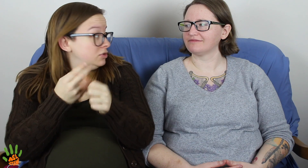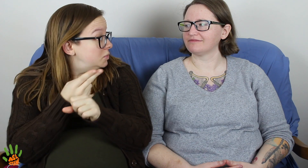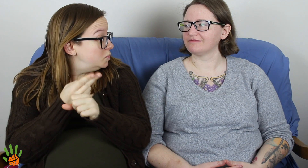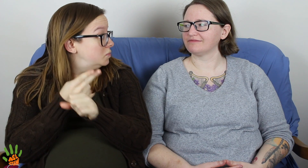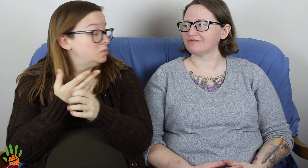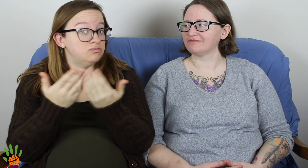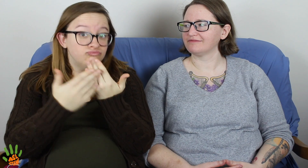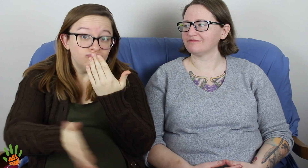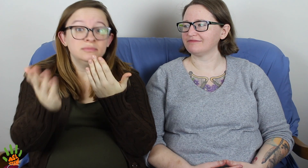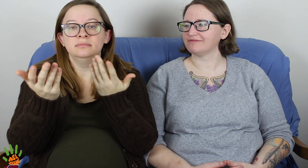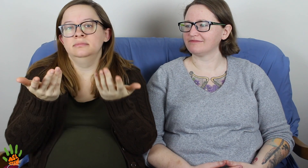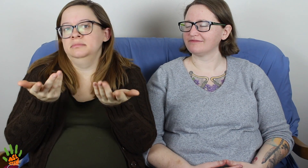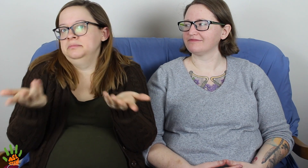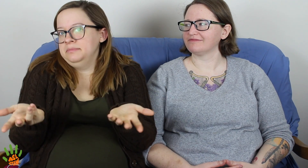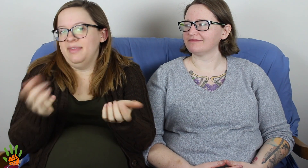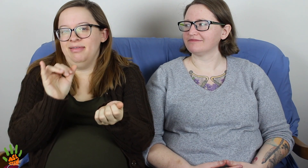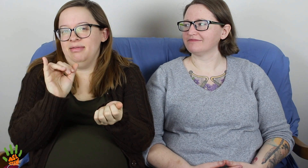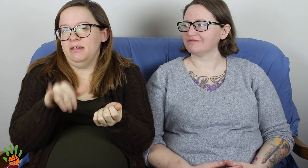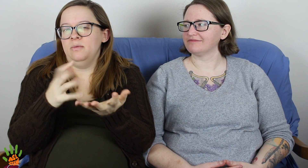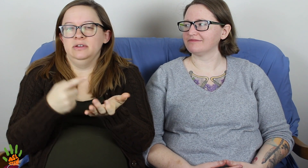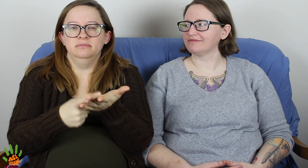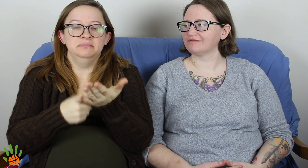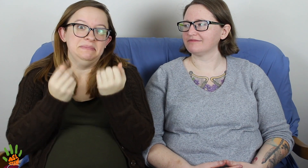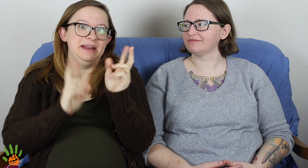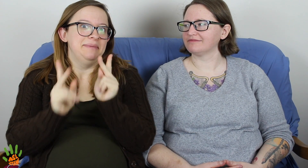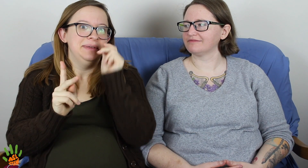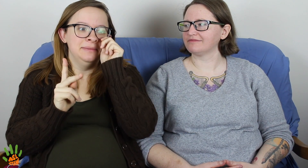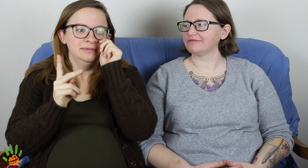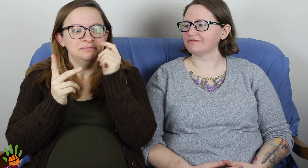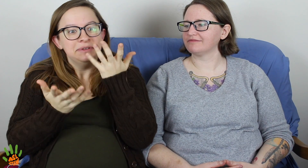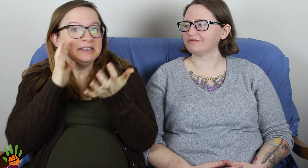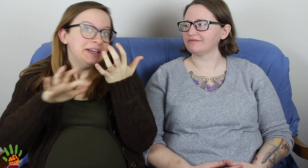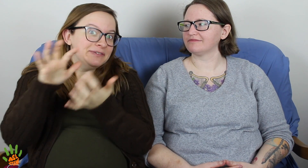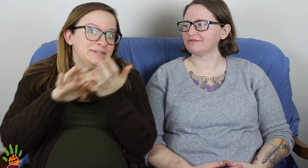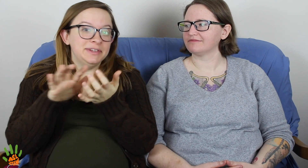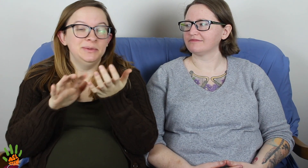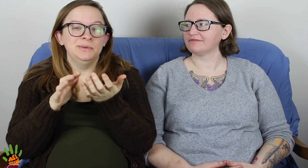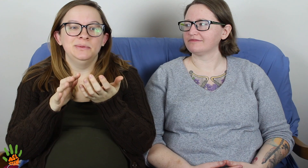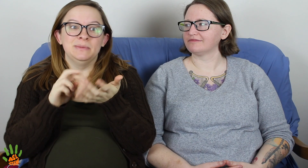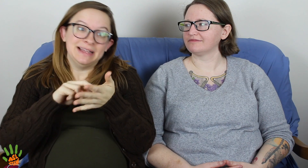Which should you be using? So that's what we wanted to discuss because lots of people are confused.